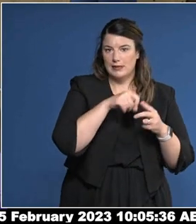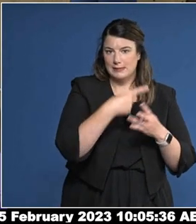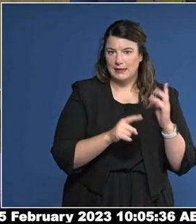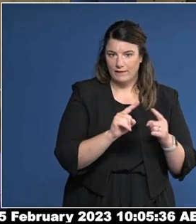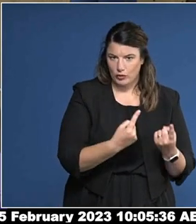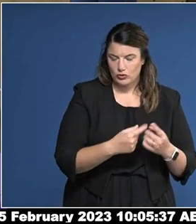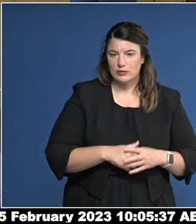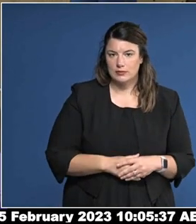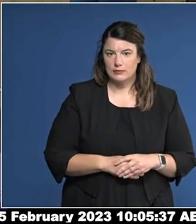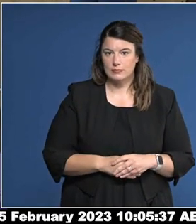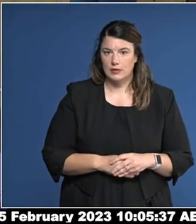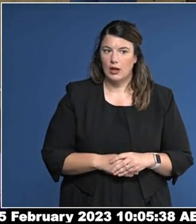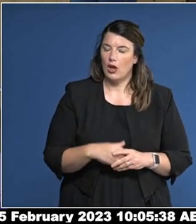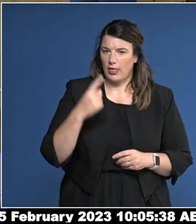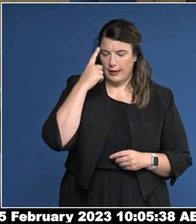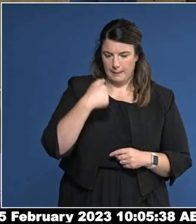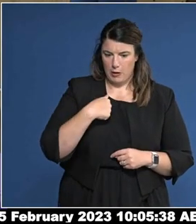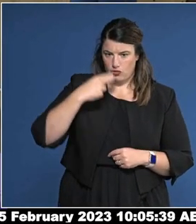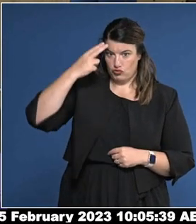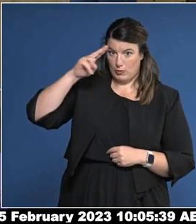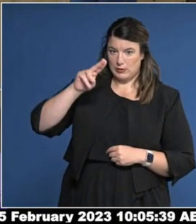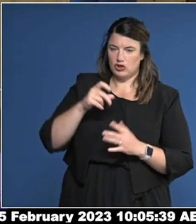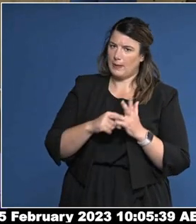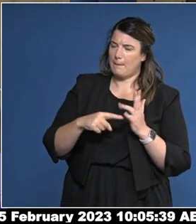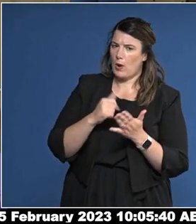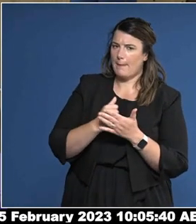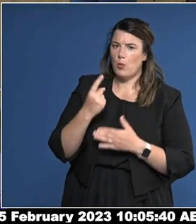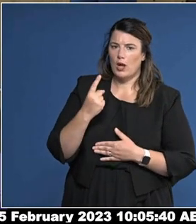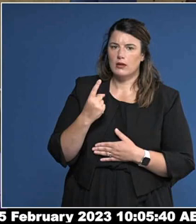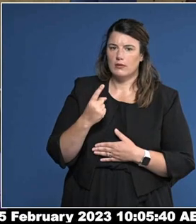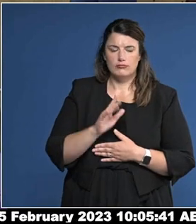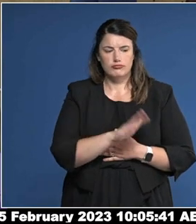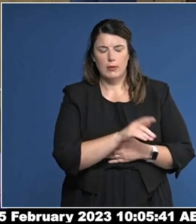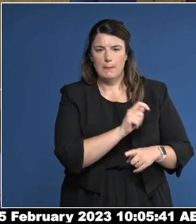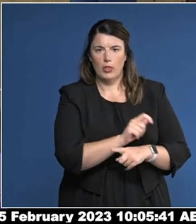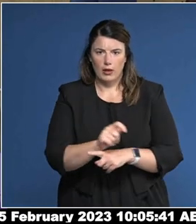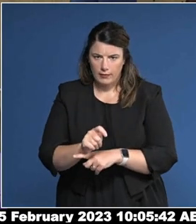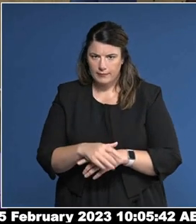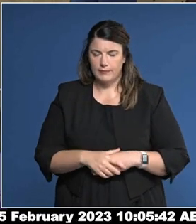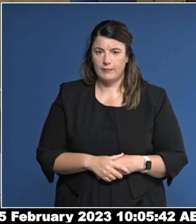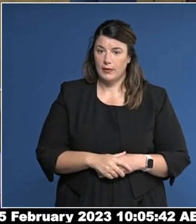preserve its own reputation; it did not have sufficiently thorough processes to check the